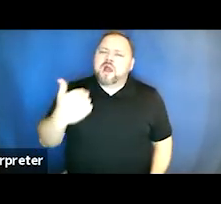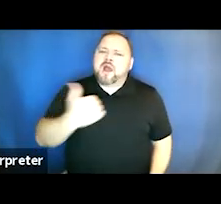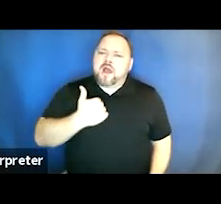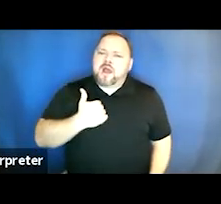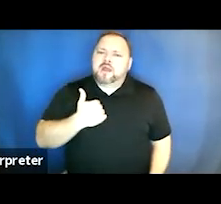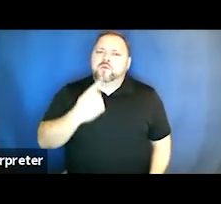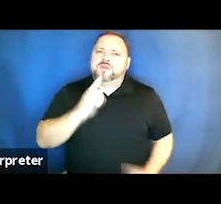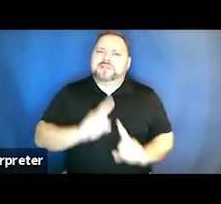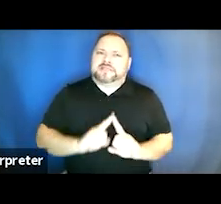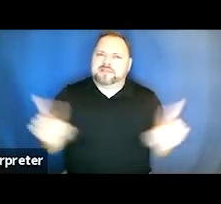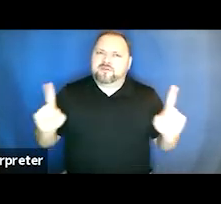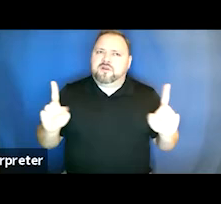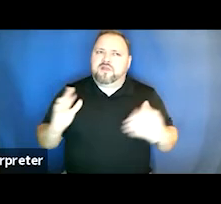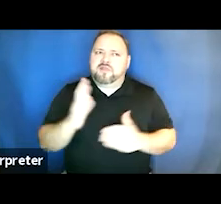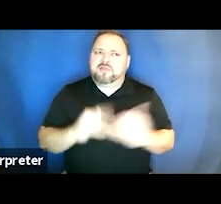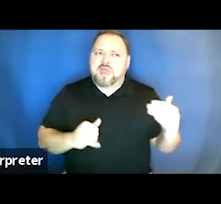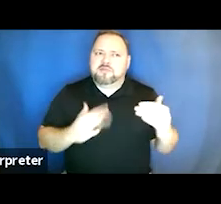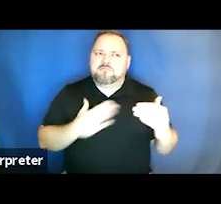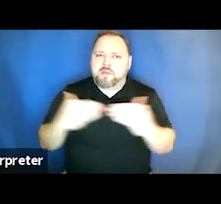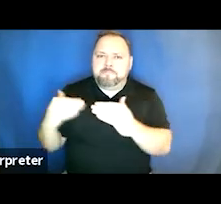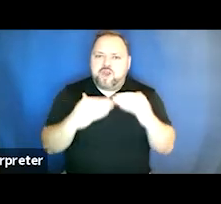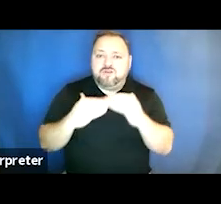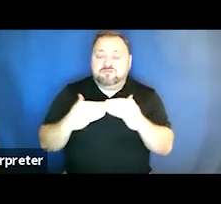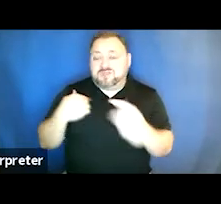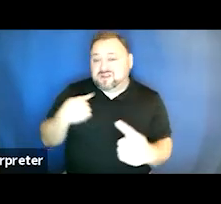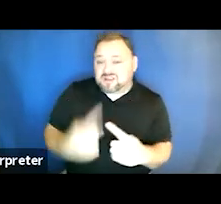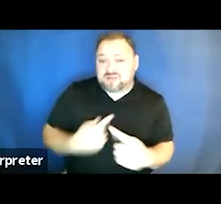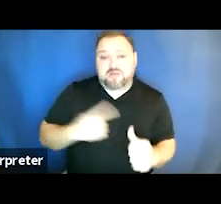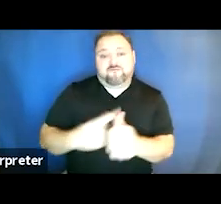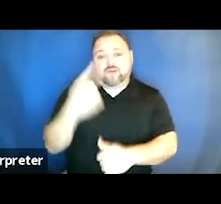different than my peers until my first day of kindergarten.